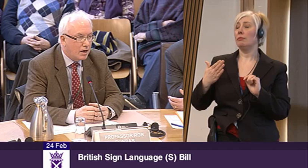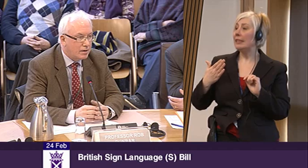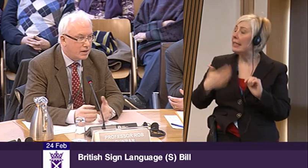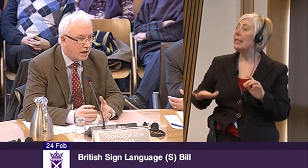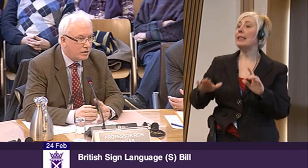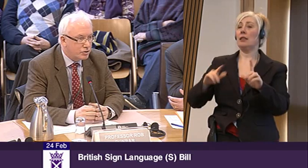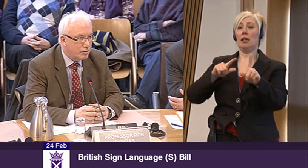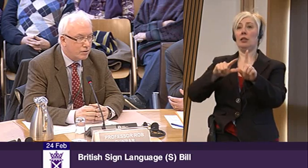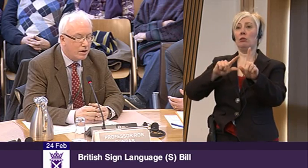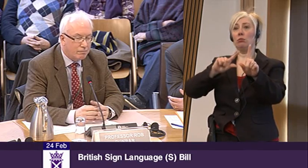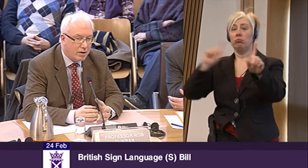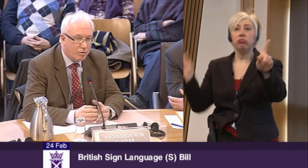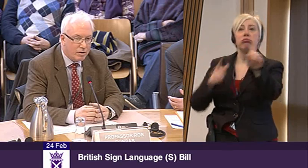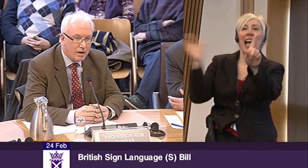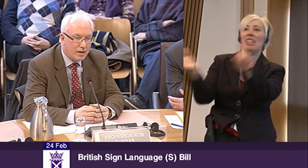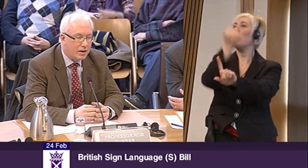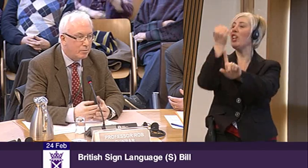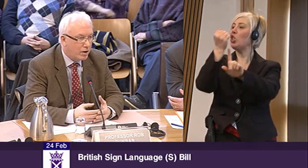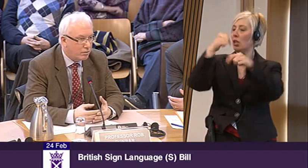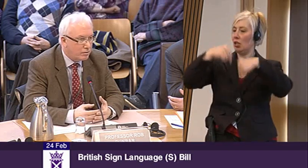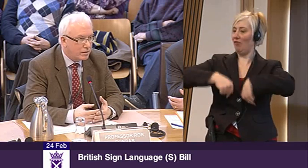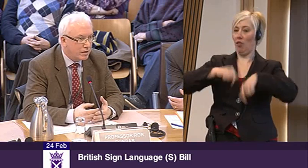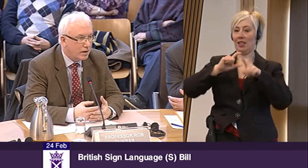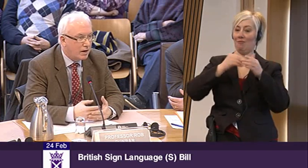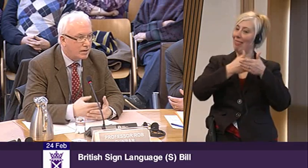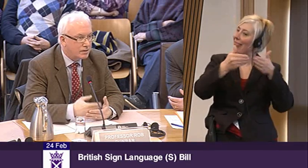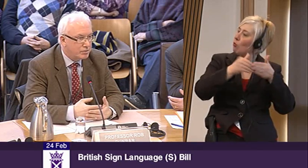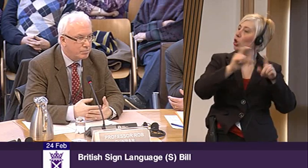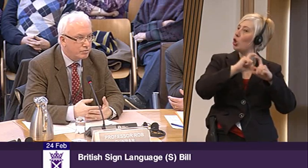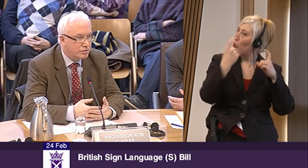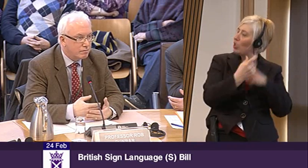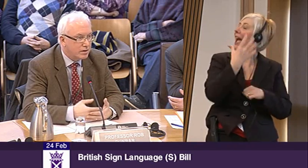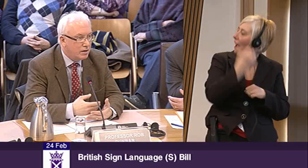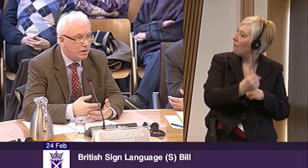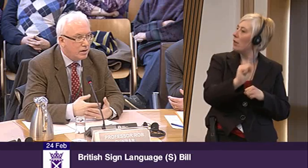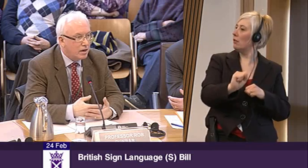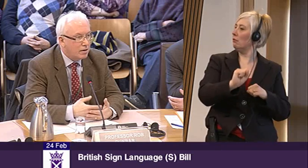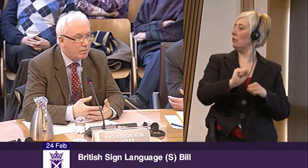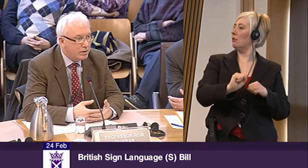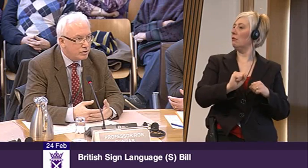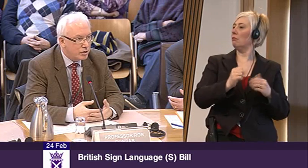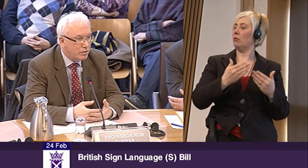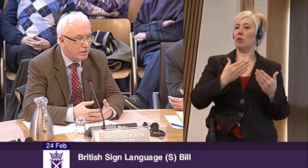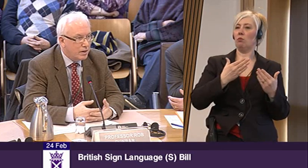in language communities have needs and aspirations and more should be done in that regard. This